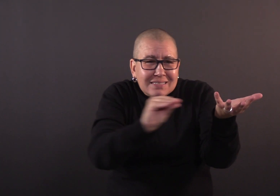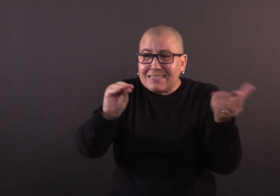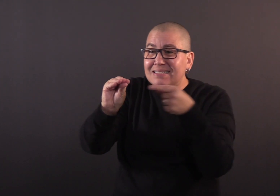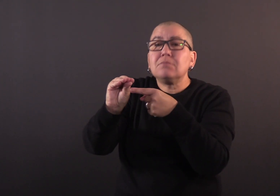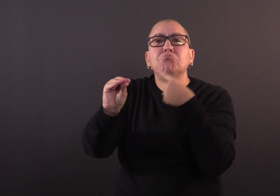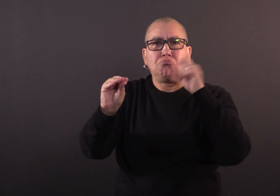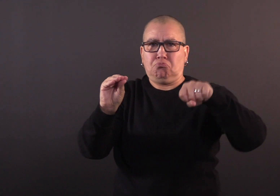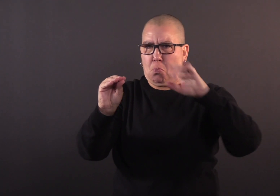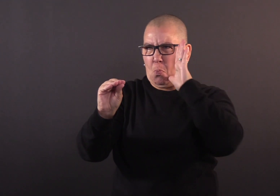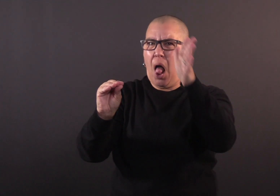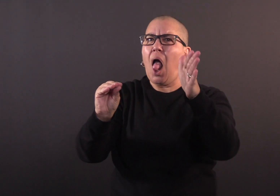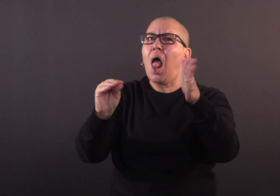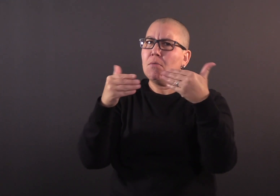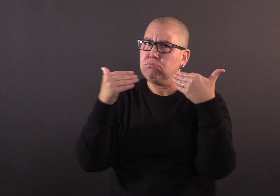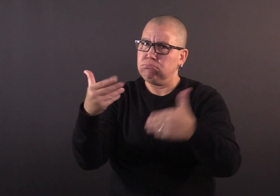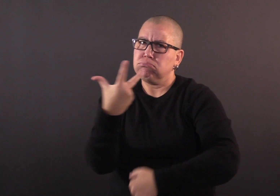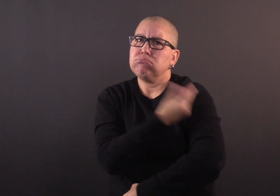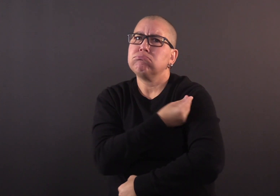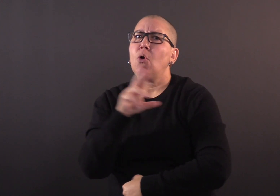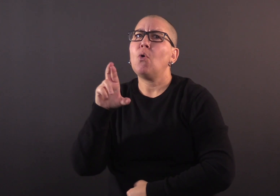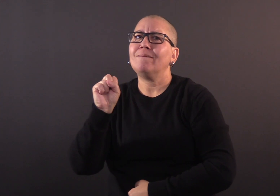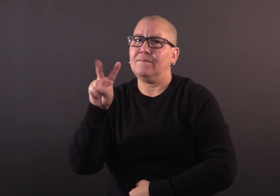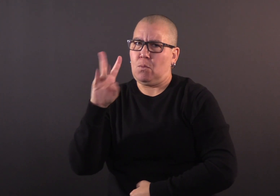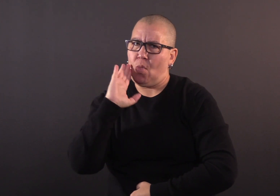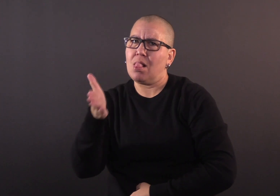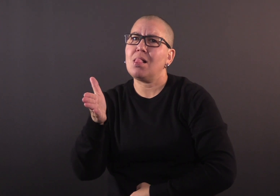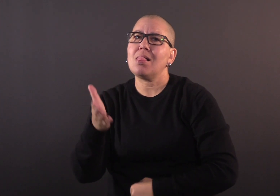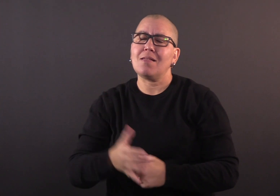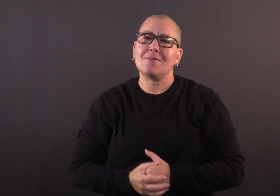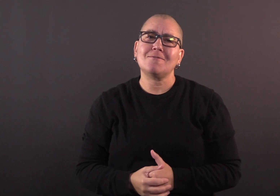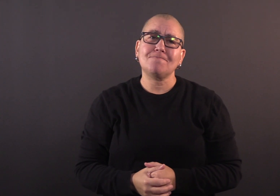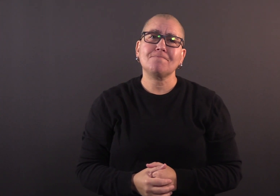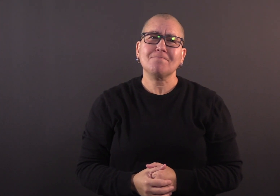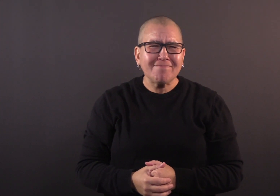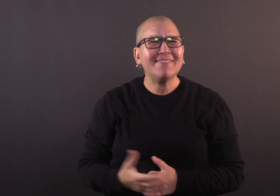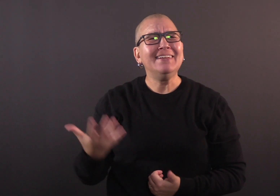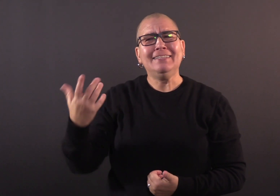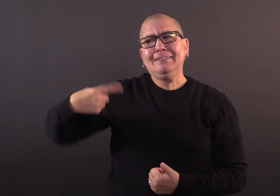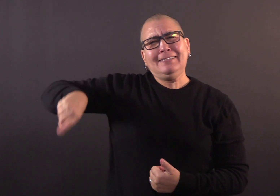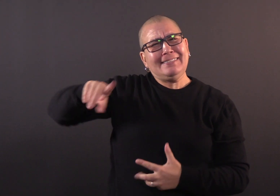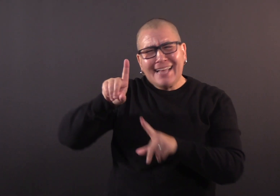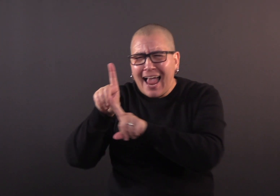When asked the reasons for their vaccine hesitancy, respondents cited concerns